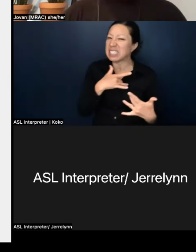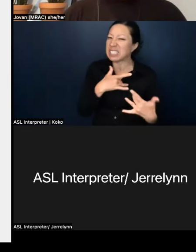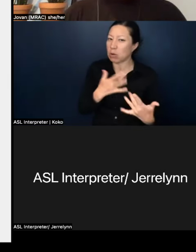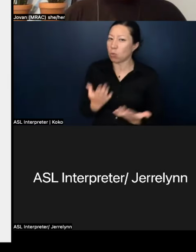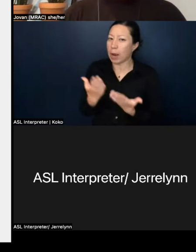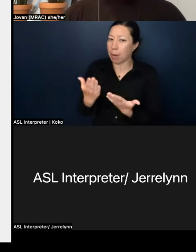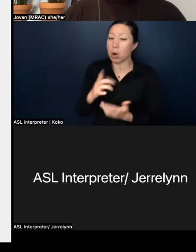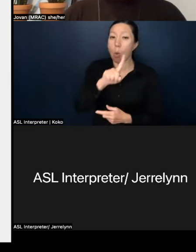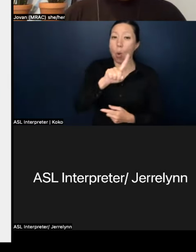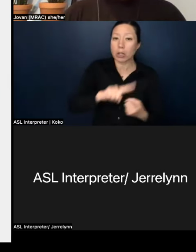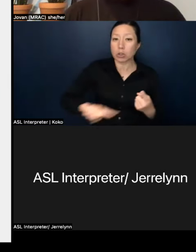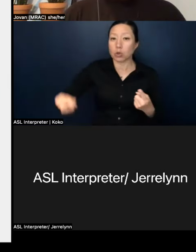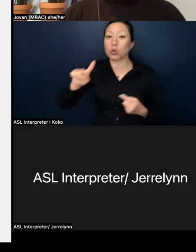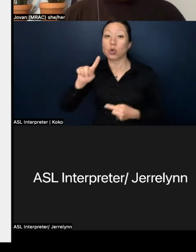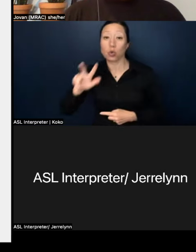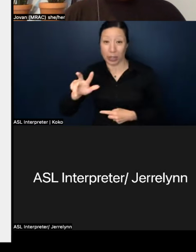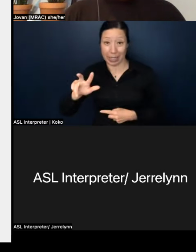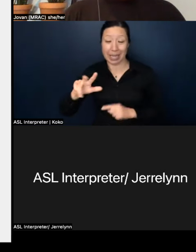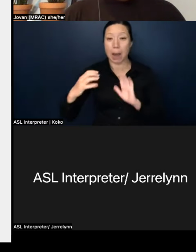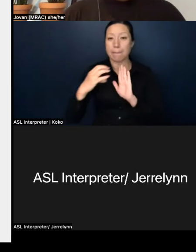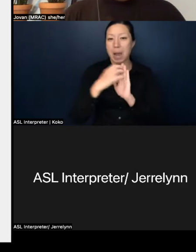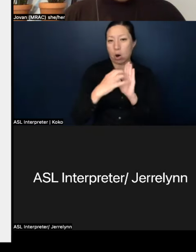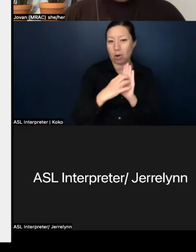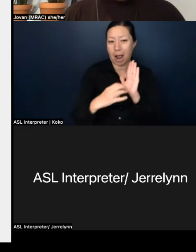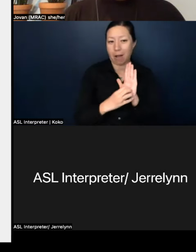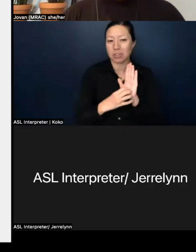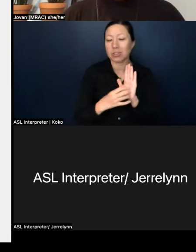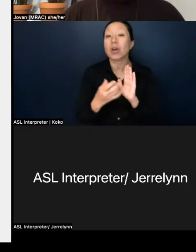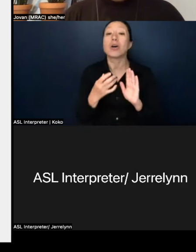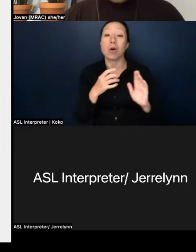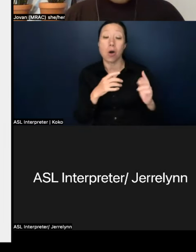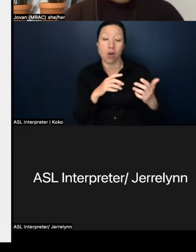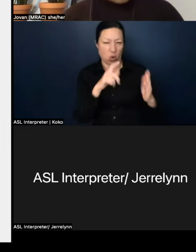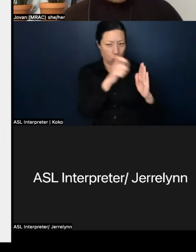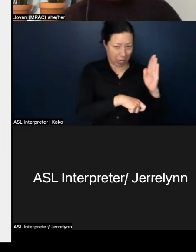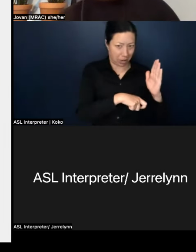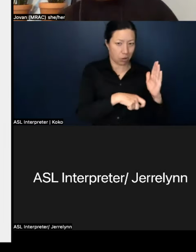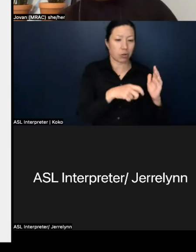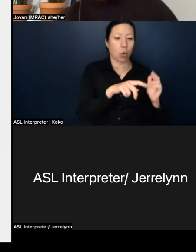Or two to five minutes of a video or audio file. These are just the recommended lengths.